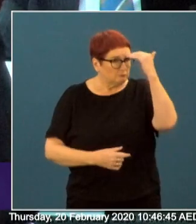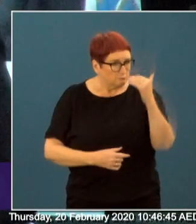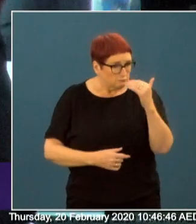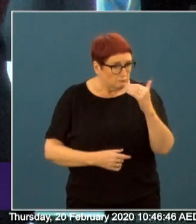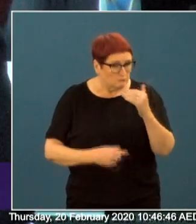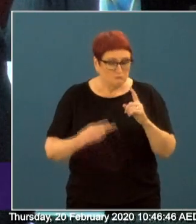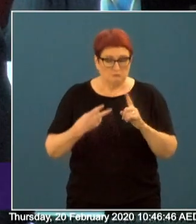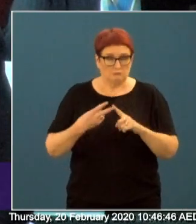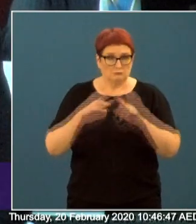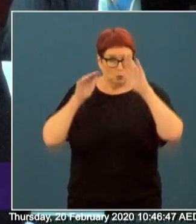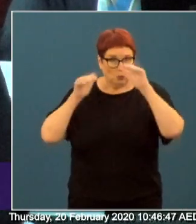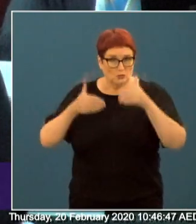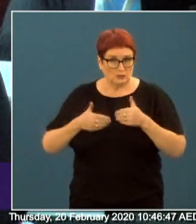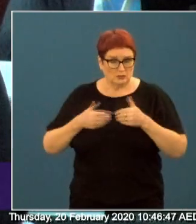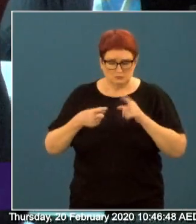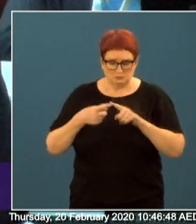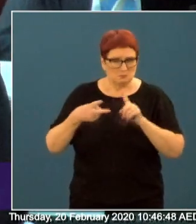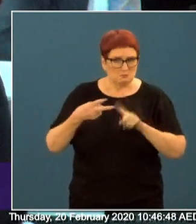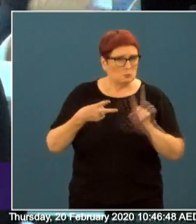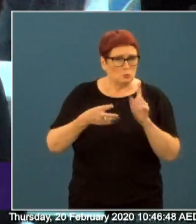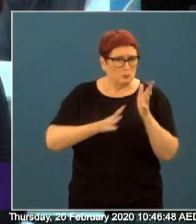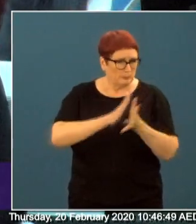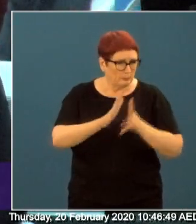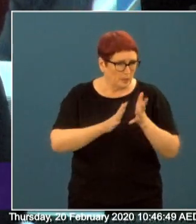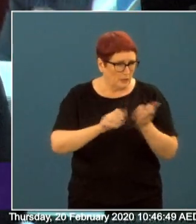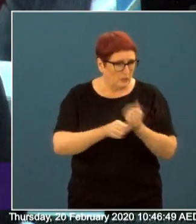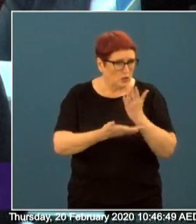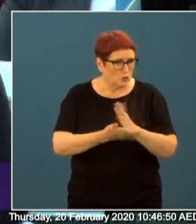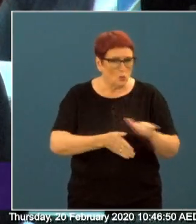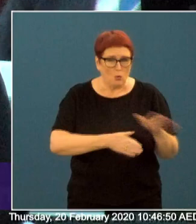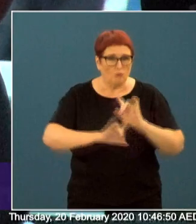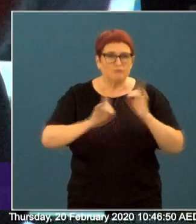how you define those matters, so that we're clear about the relevant cohorts.